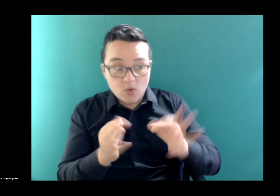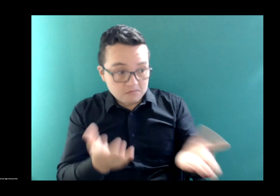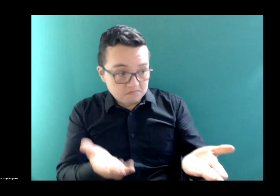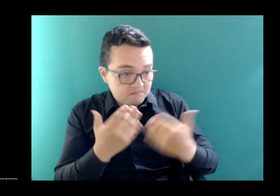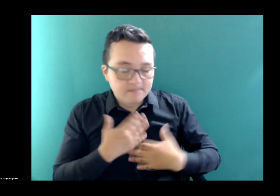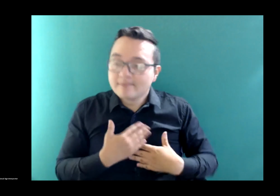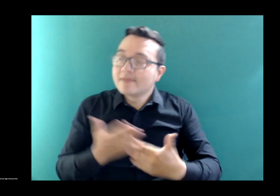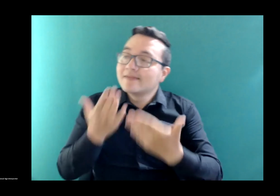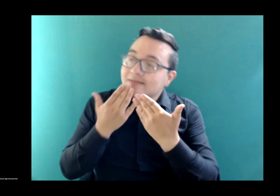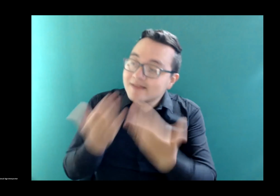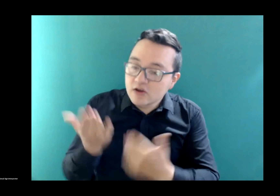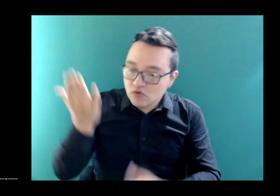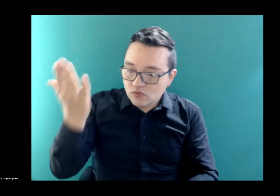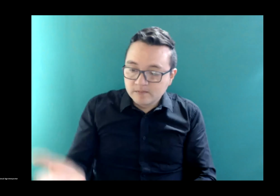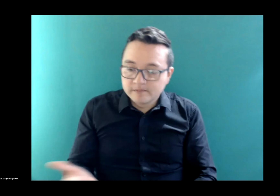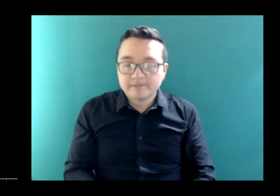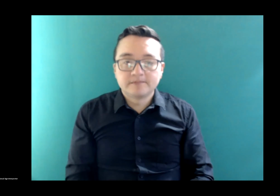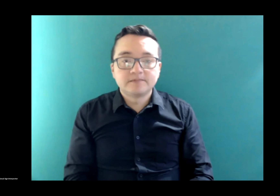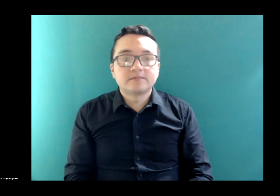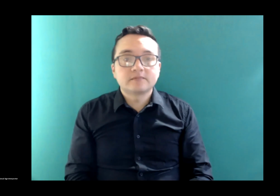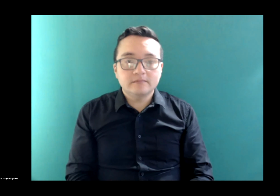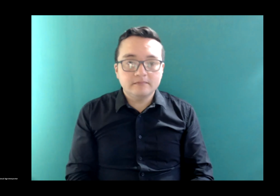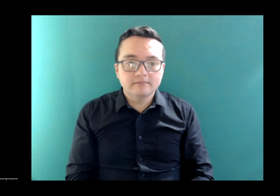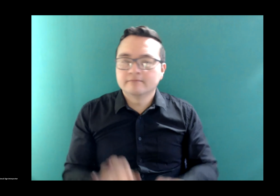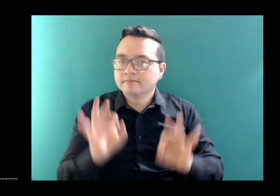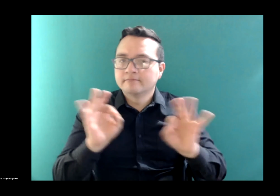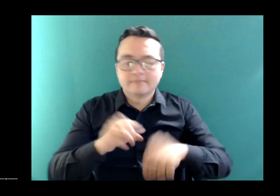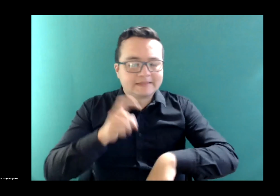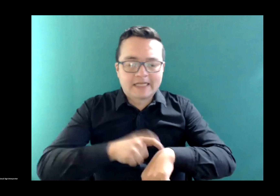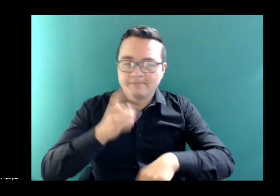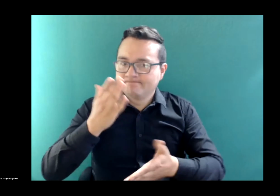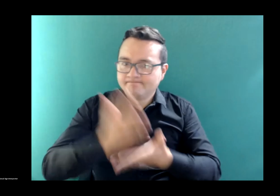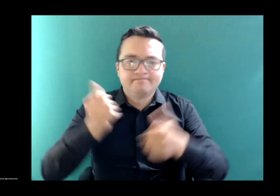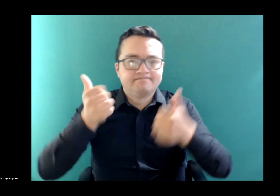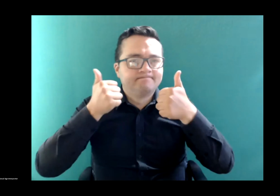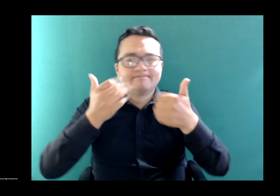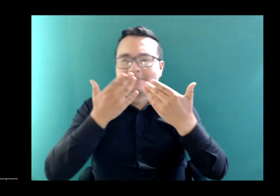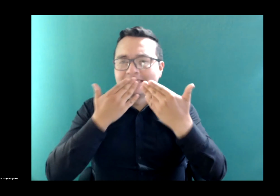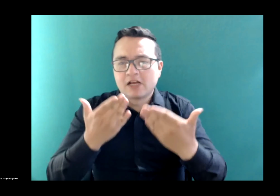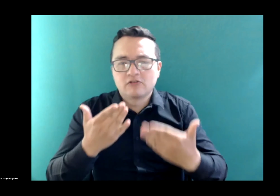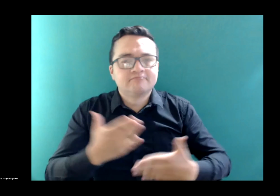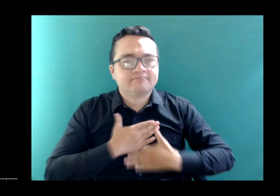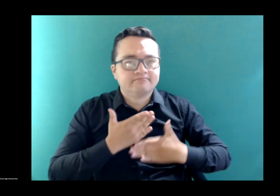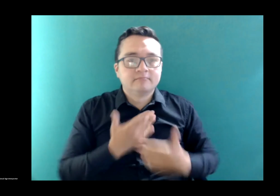SPEAKER: